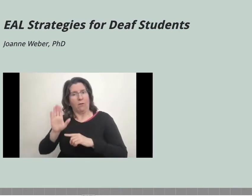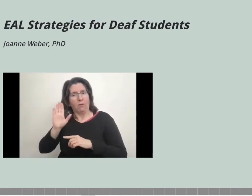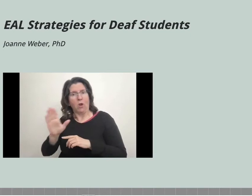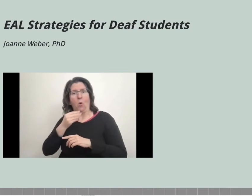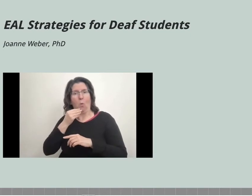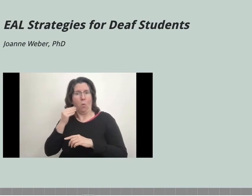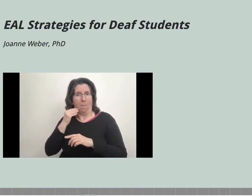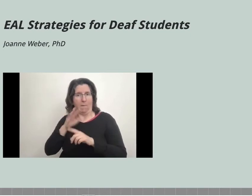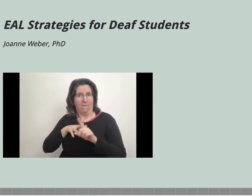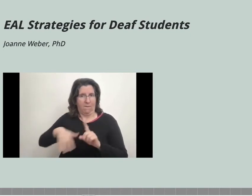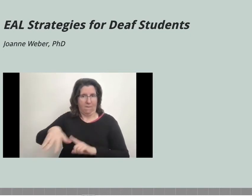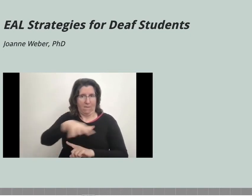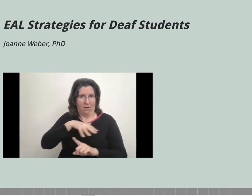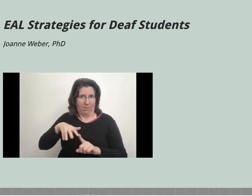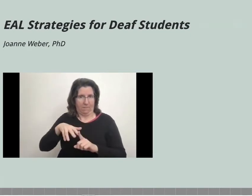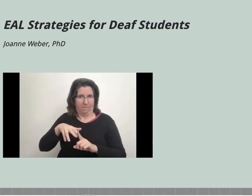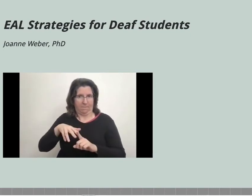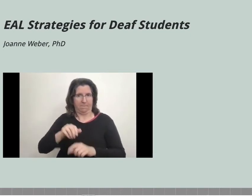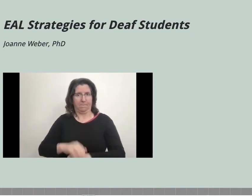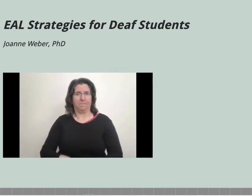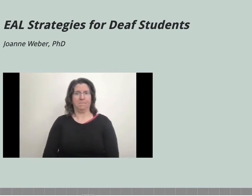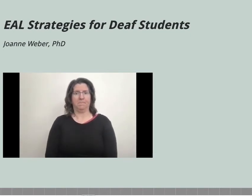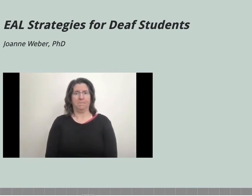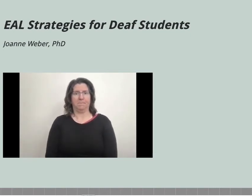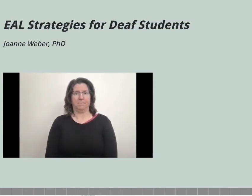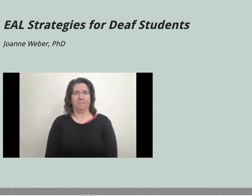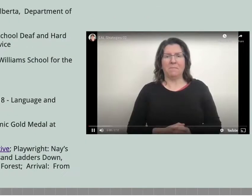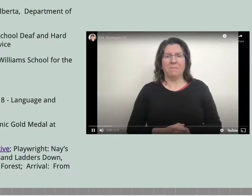in consideration of the contexts they come from, and their home environments.